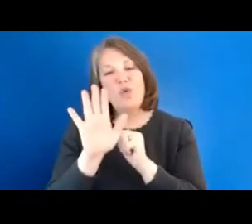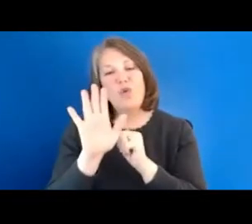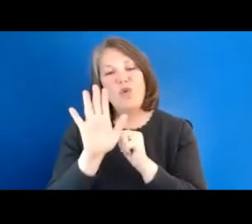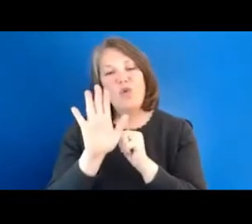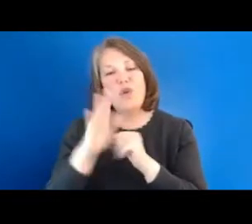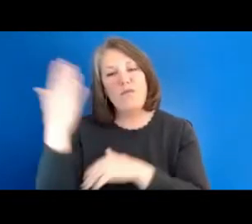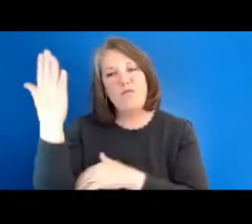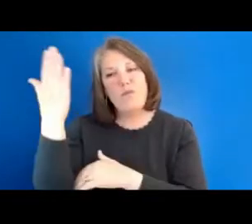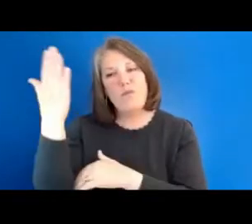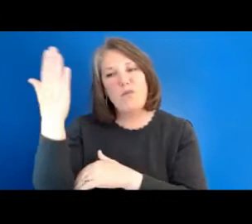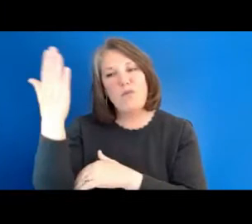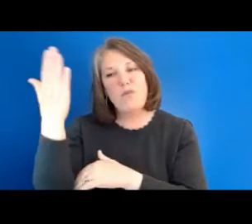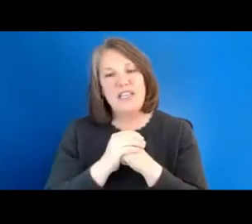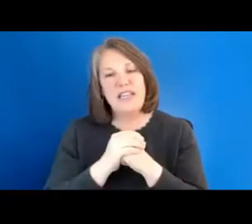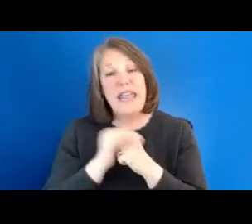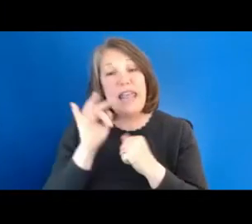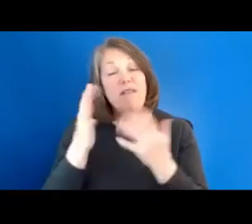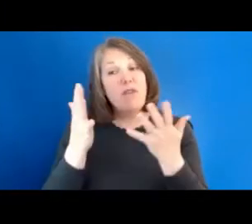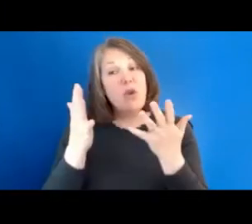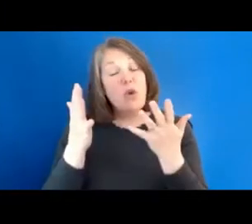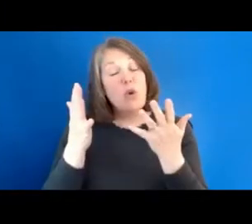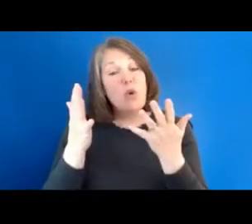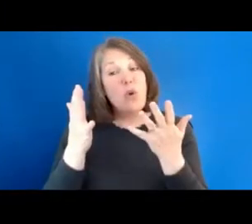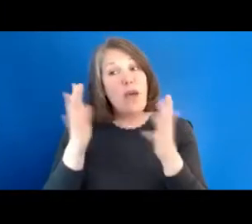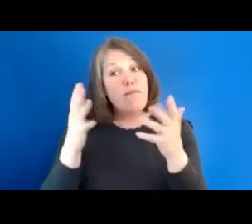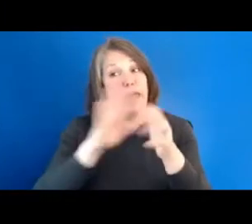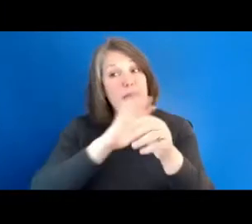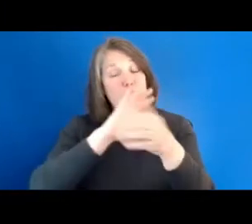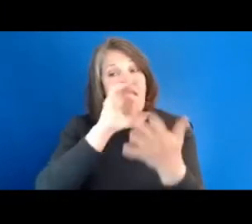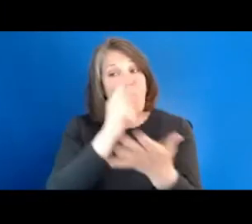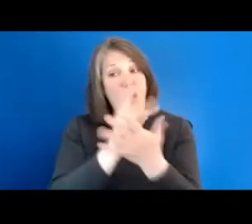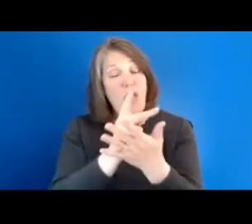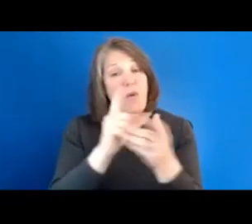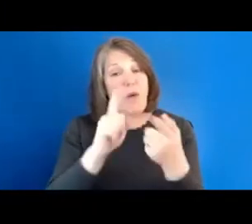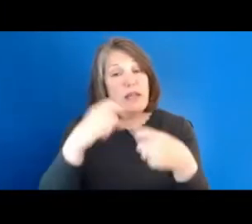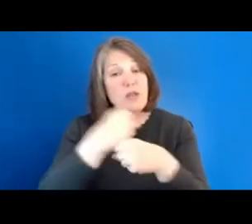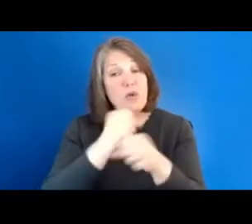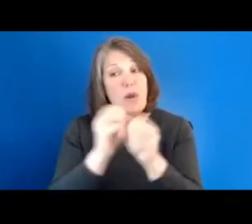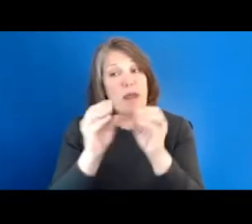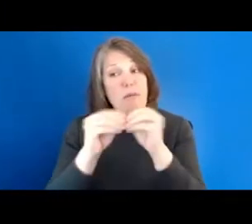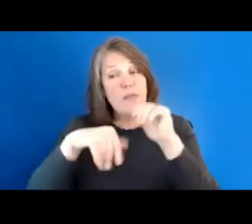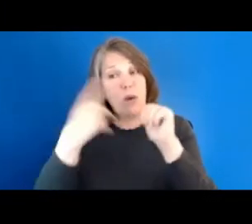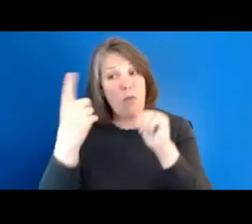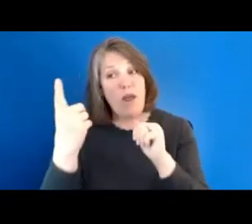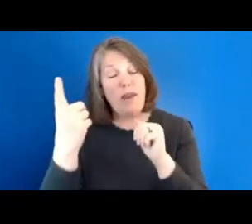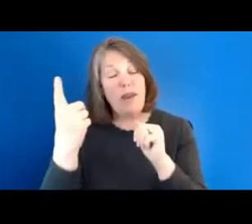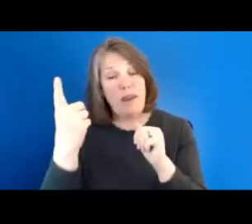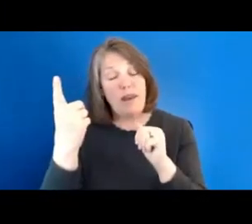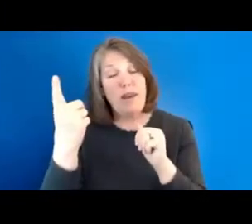16:40:26 If you have been authorized to create more than one presentation, you would see